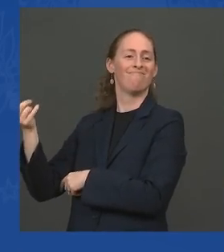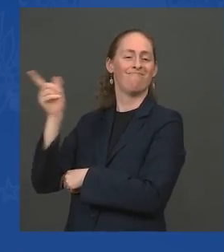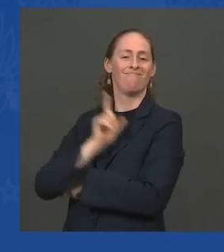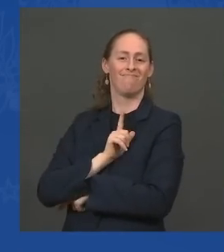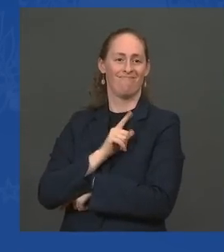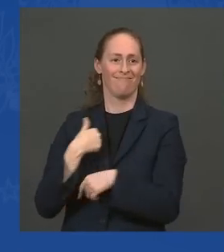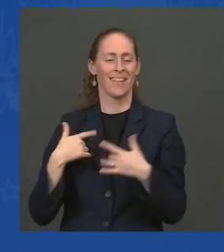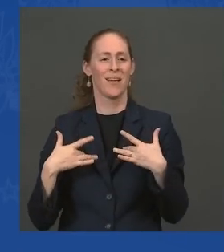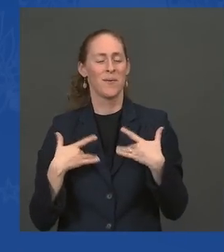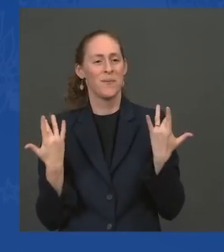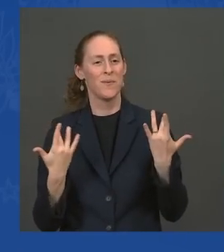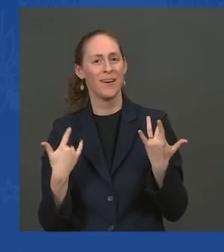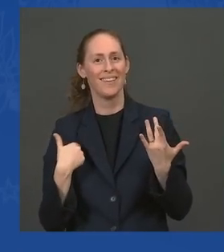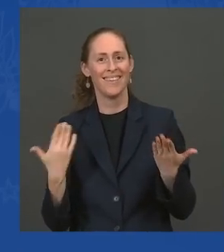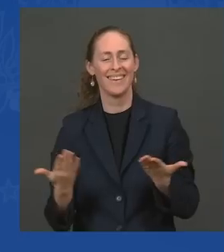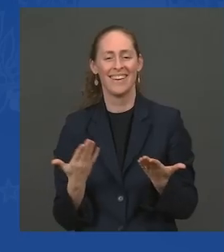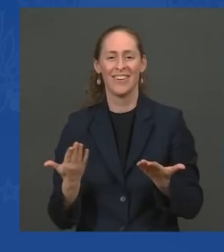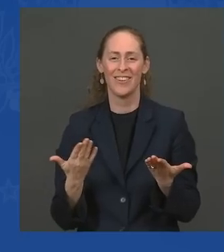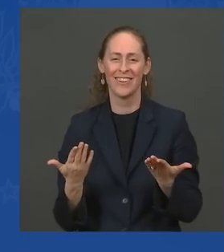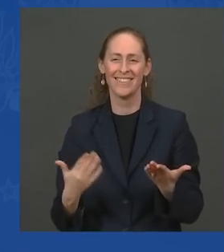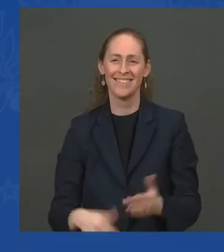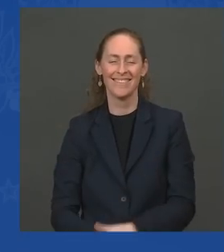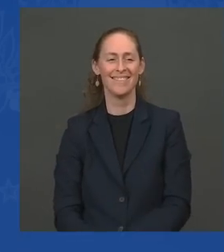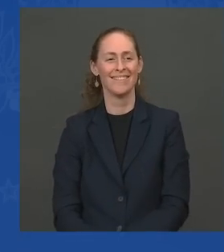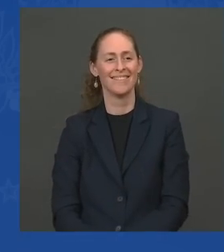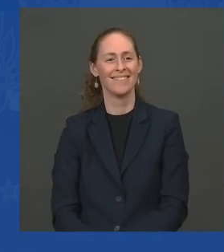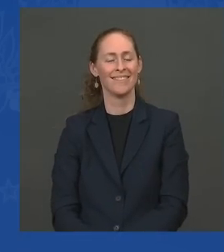As you can tell, the atmosphere here is very electric.